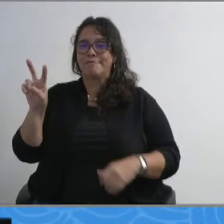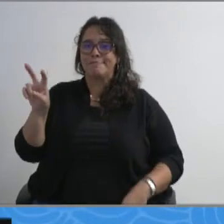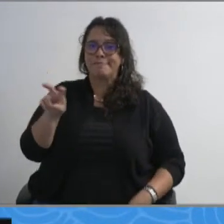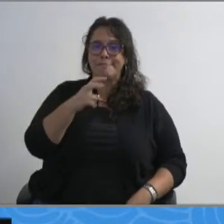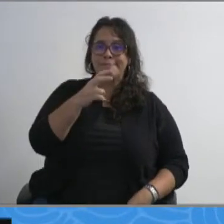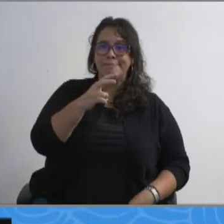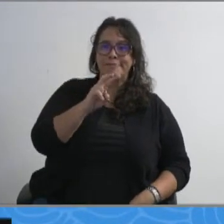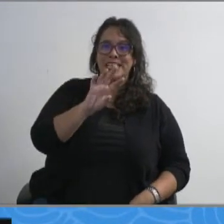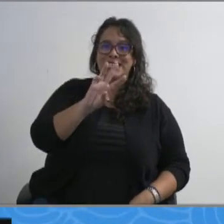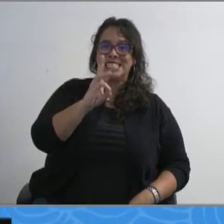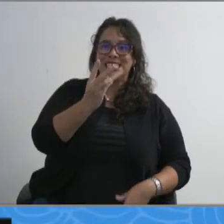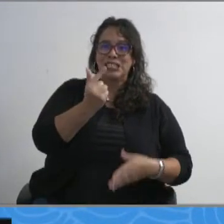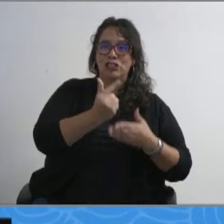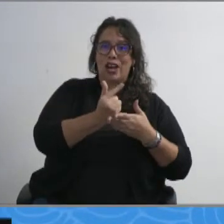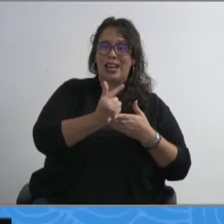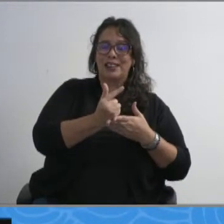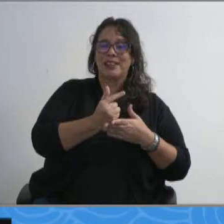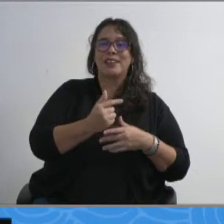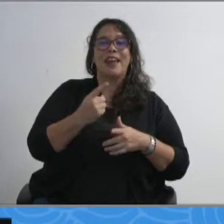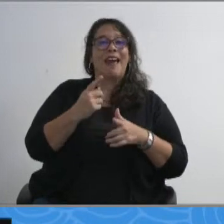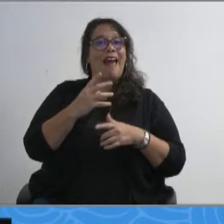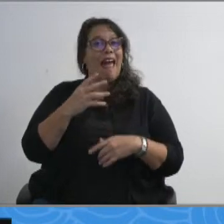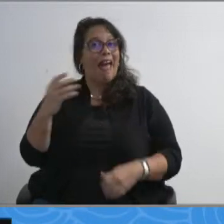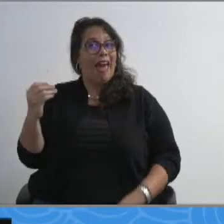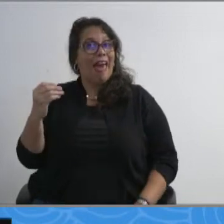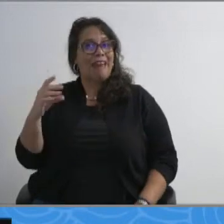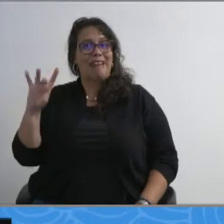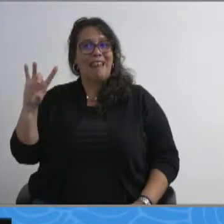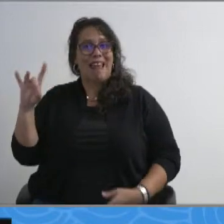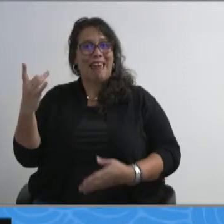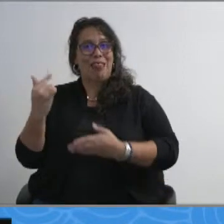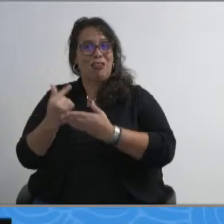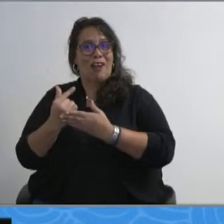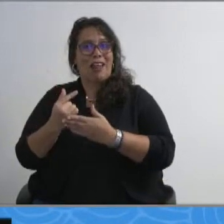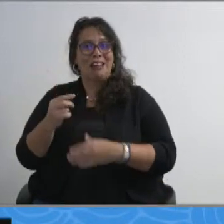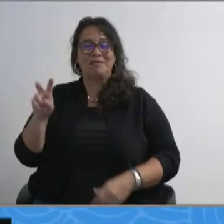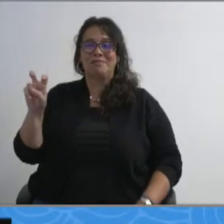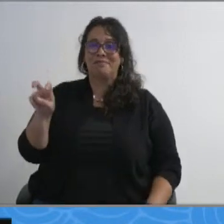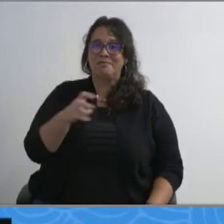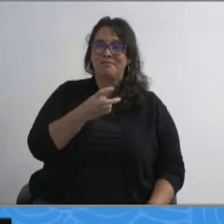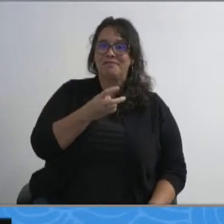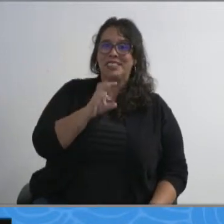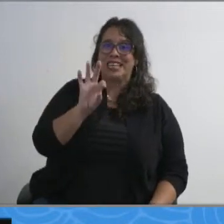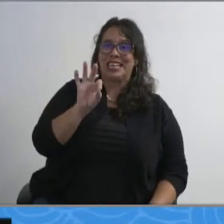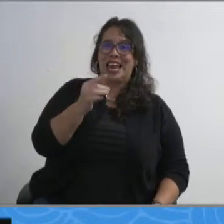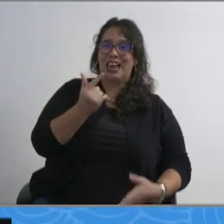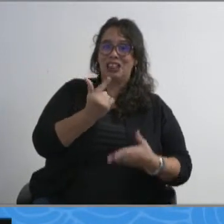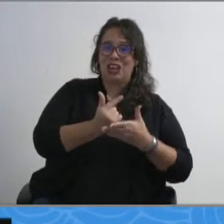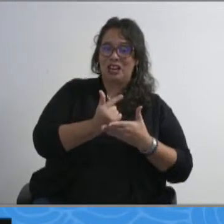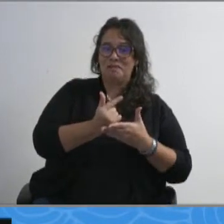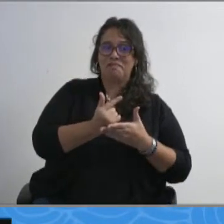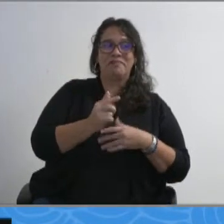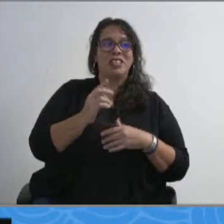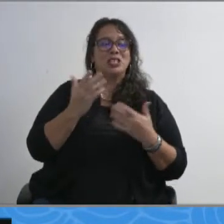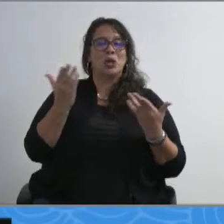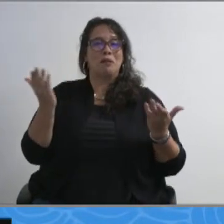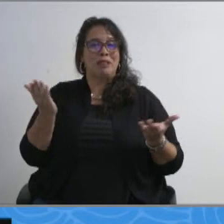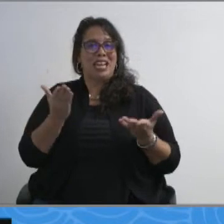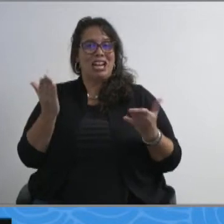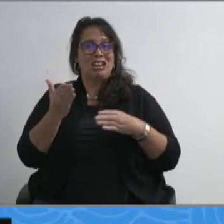from eighth grade to ninth grade. And so, that's the two processes in which our office works on. And so, I'm here just to share some updates with you.